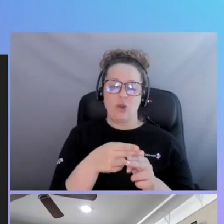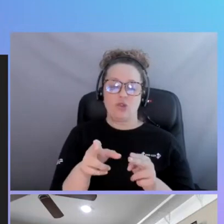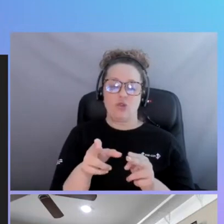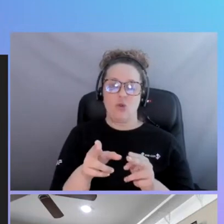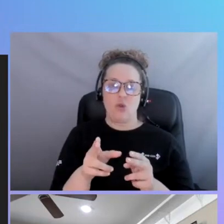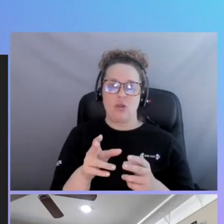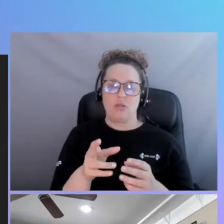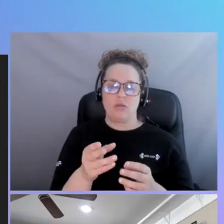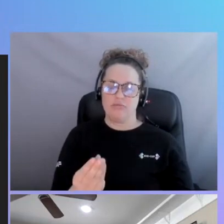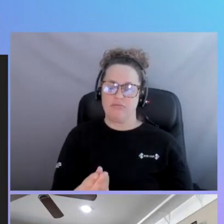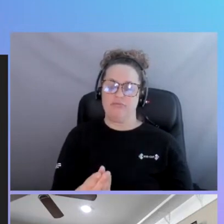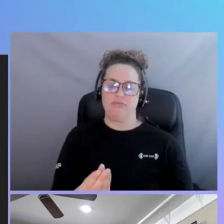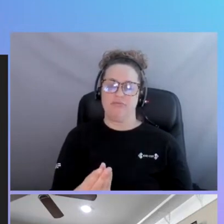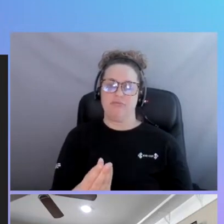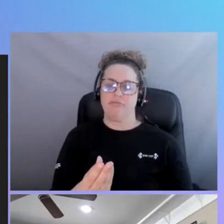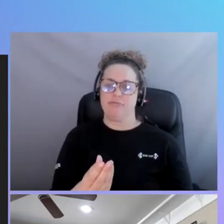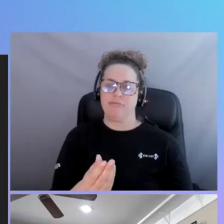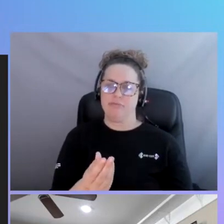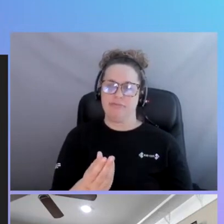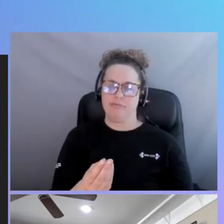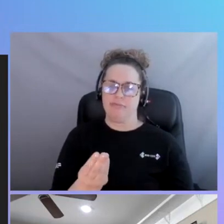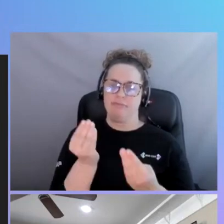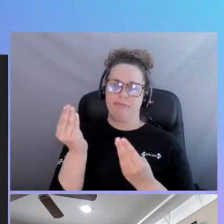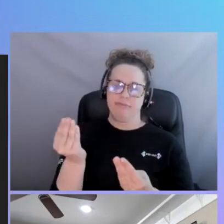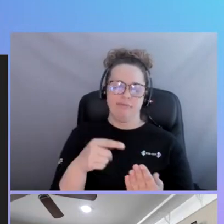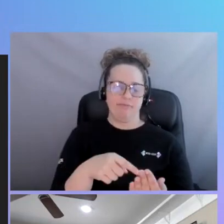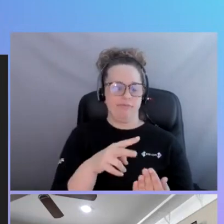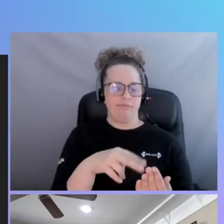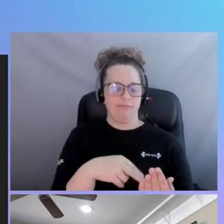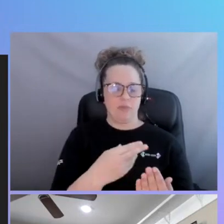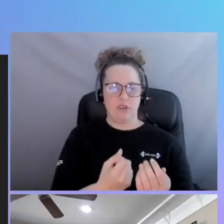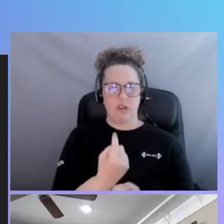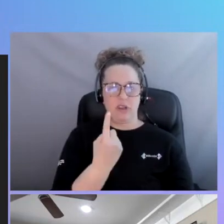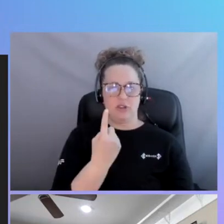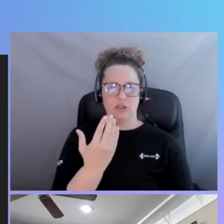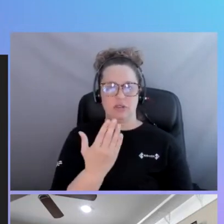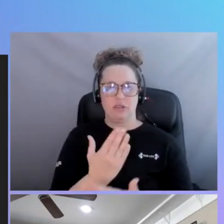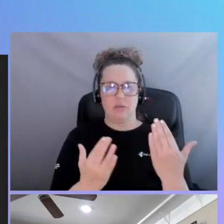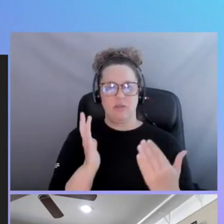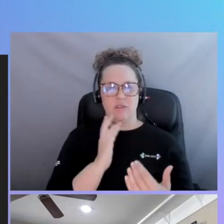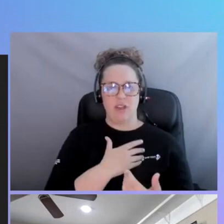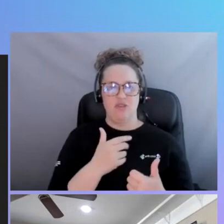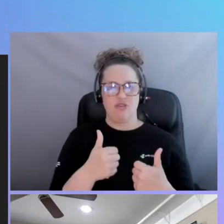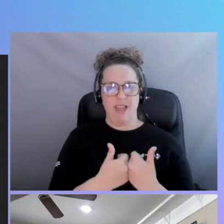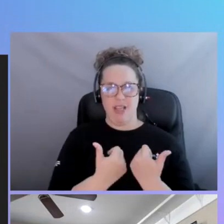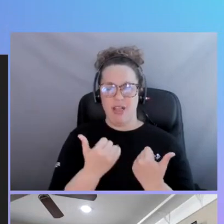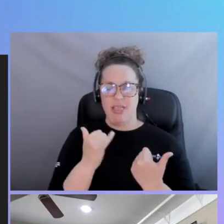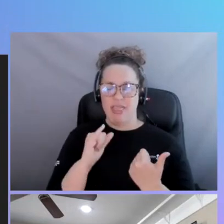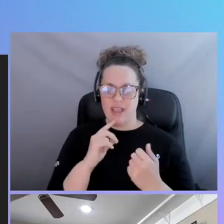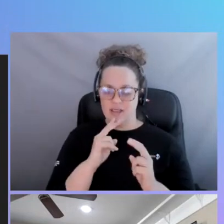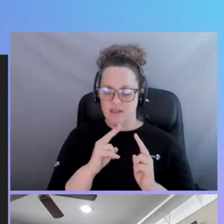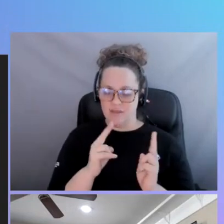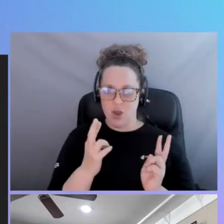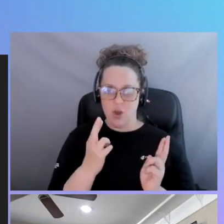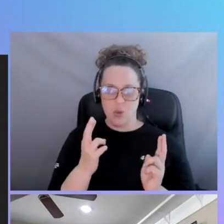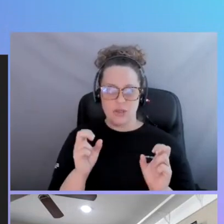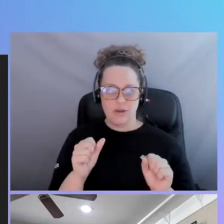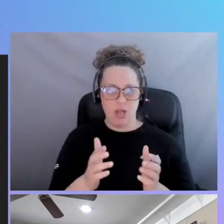them to look at, so that they understand some of our challenges? That is a very reasonable ask, and it's